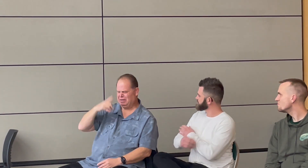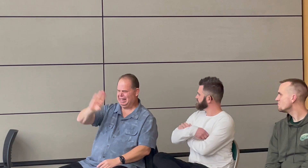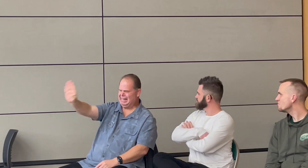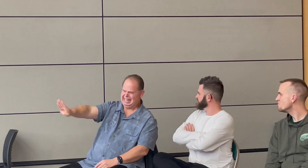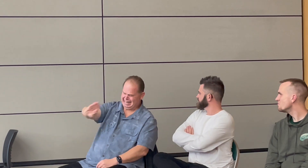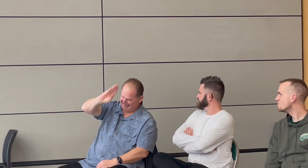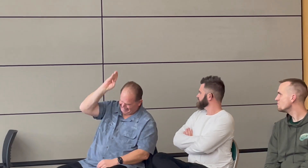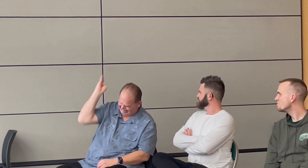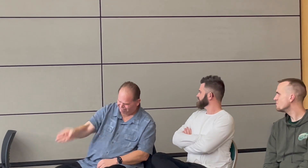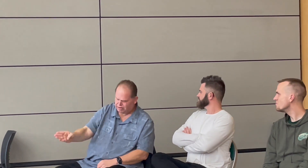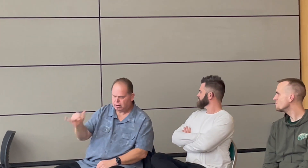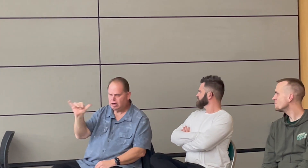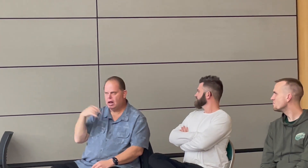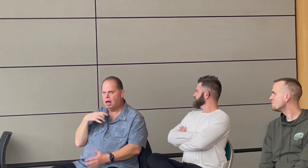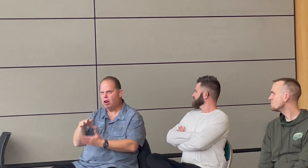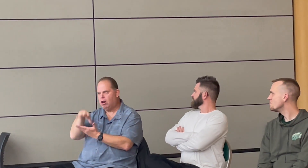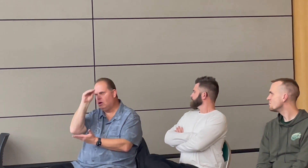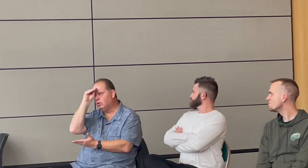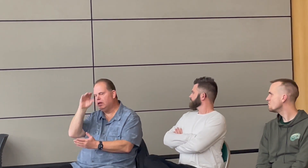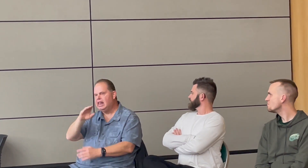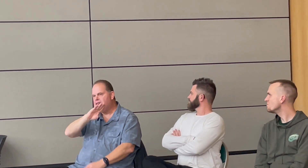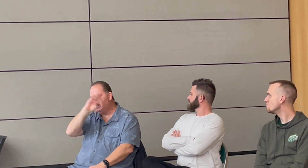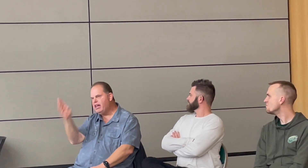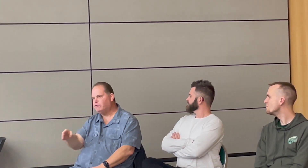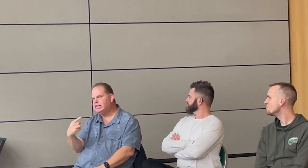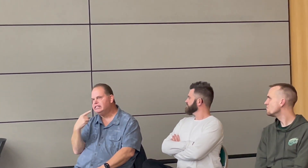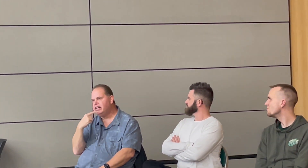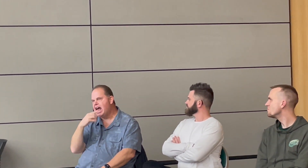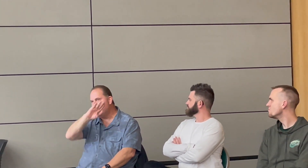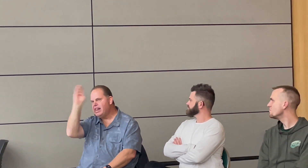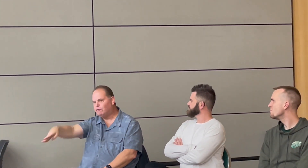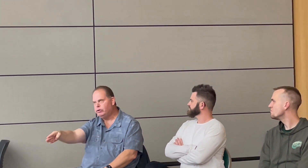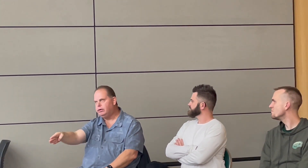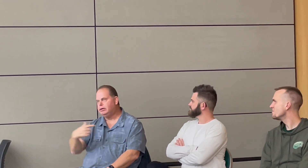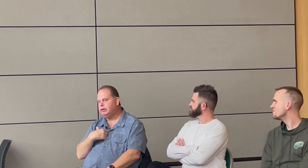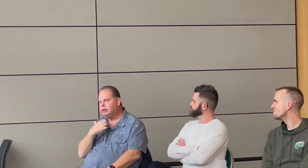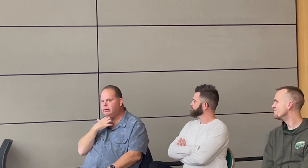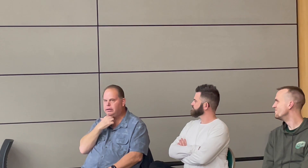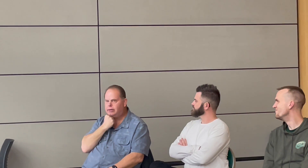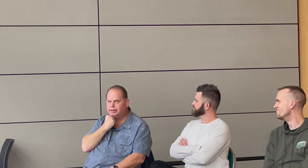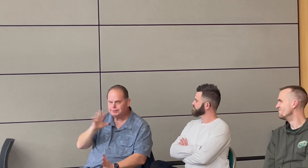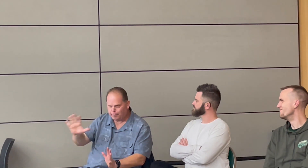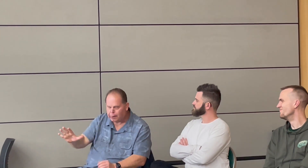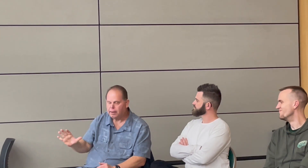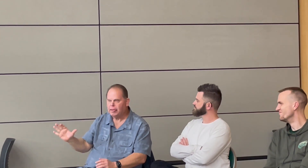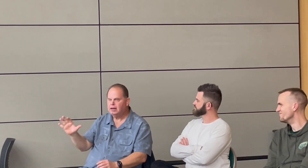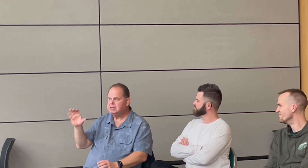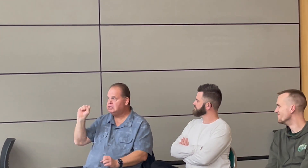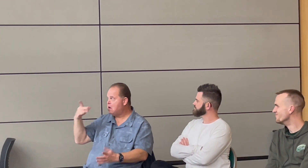historically have been uh pretty adamant against the use of a cocu implant and the phrase never